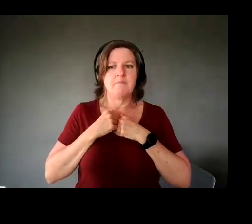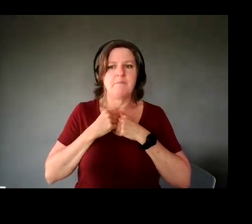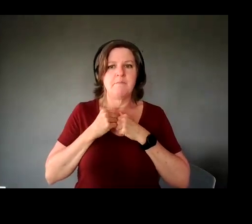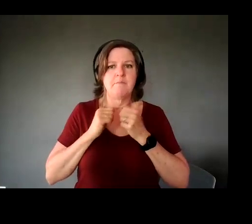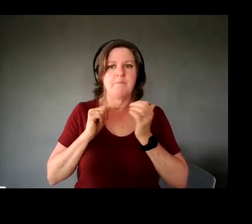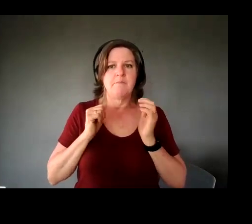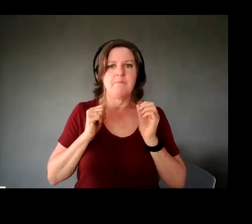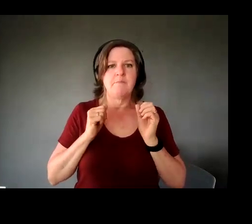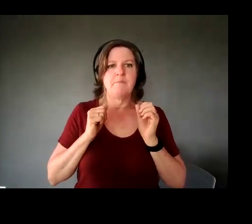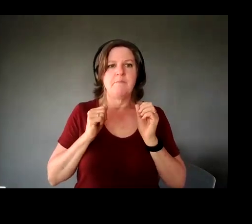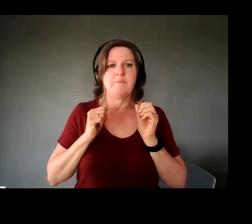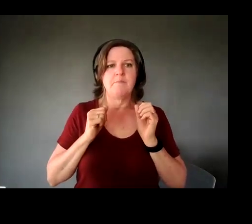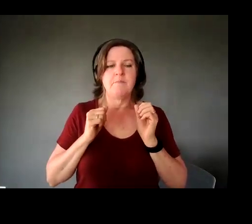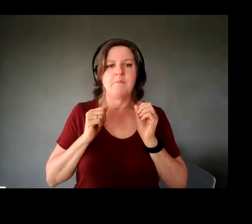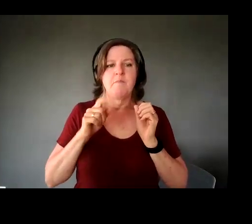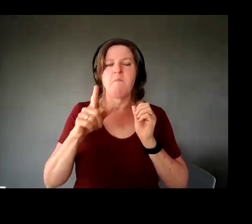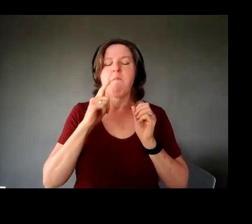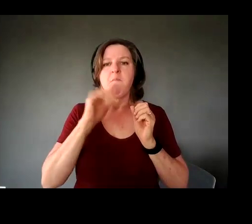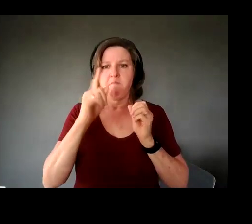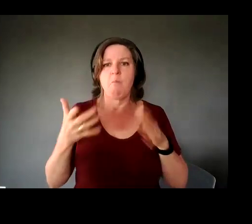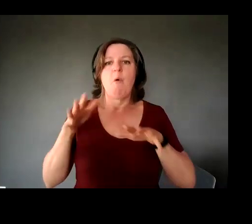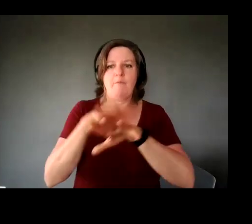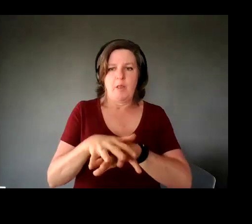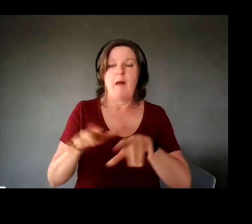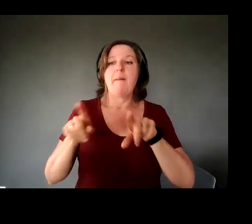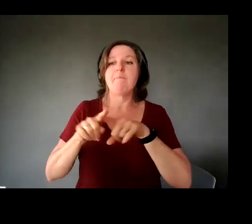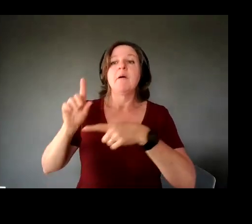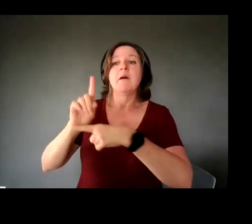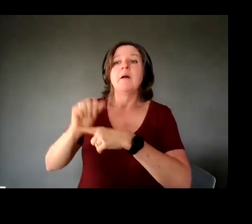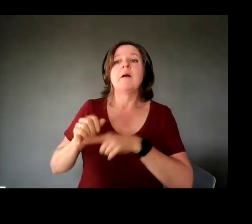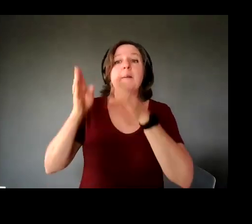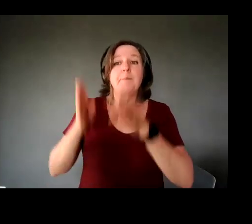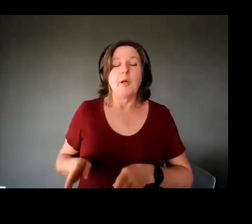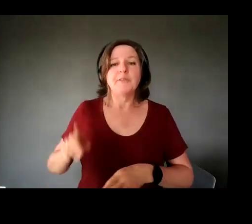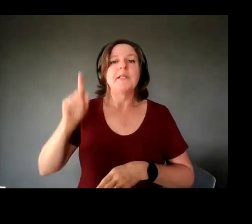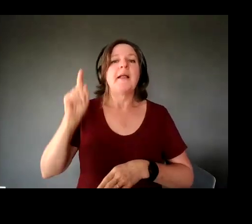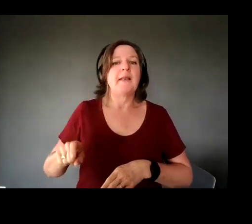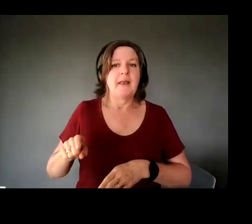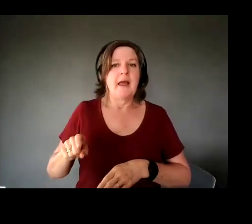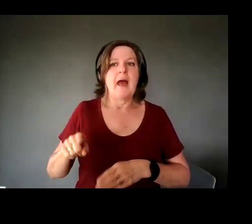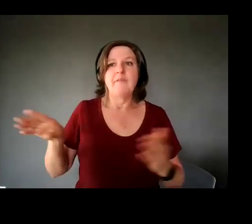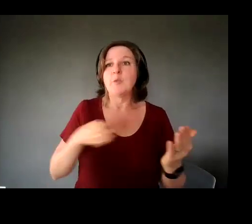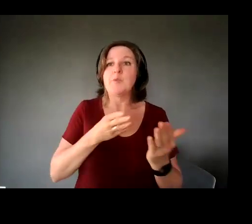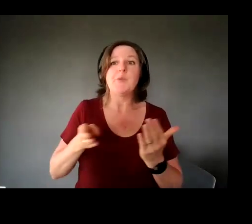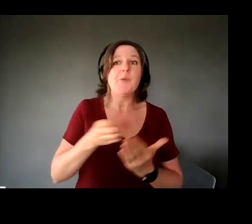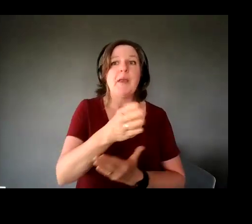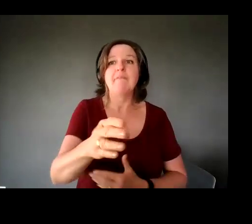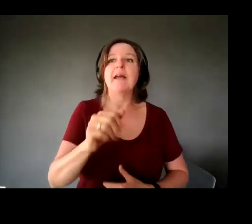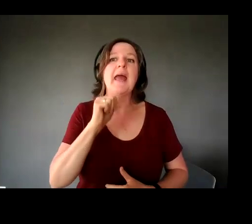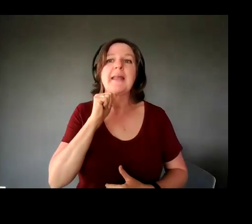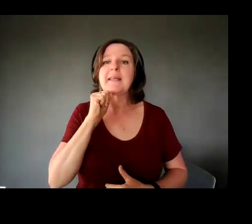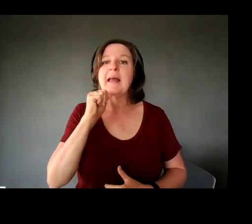Again, as a Disabled person having to navigate an inaccessible society we have this